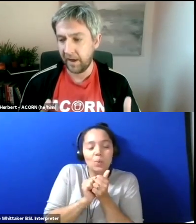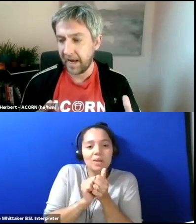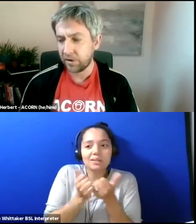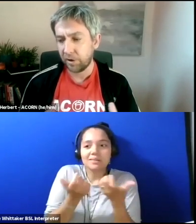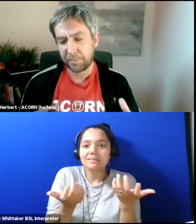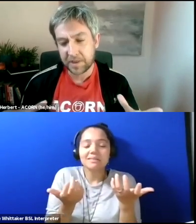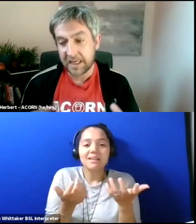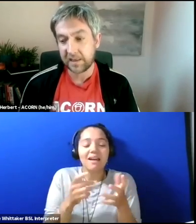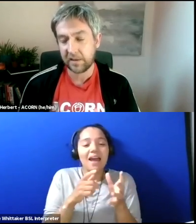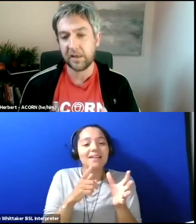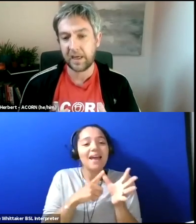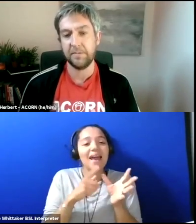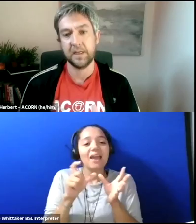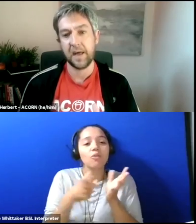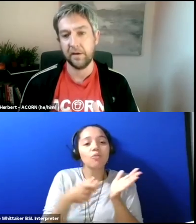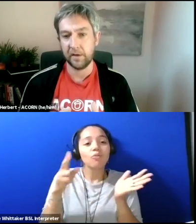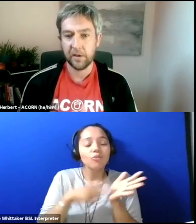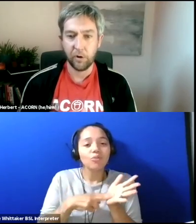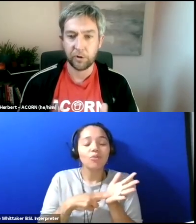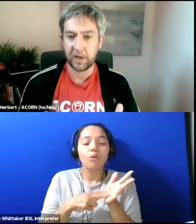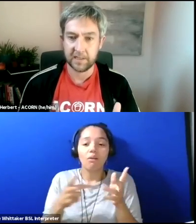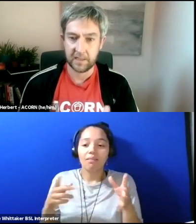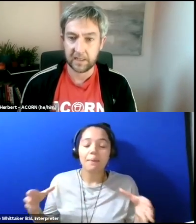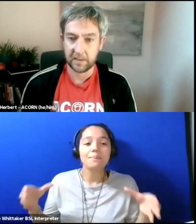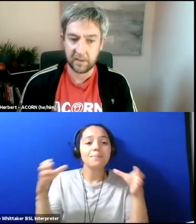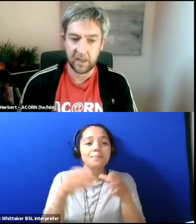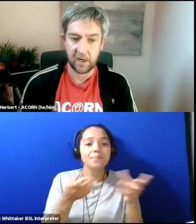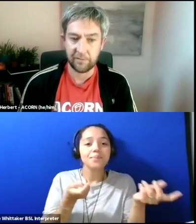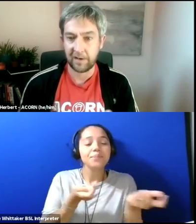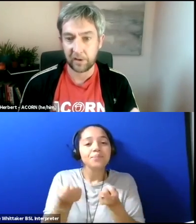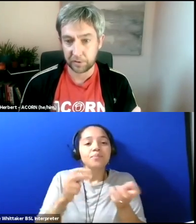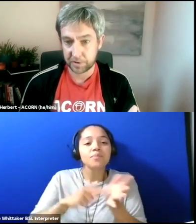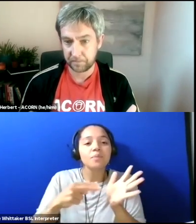And ACORN particularly came together organising around landlords.